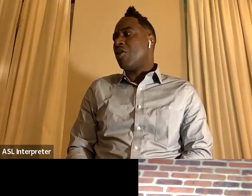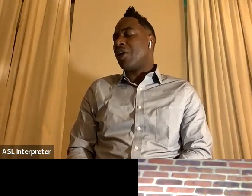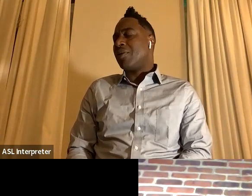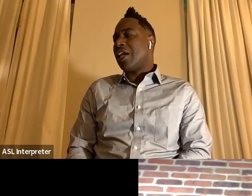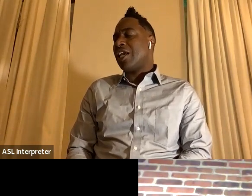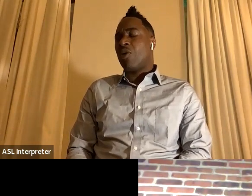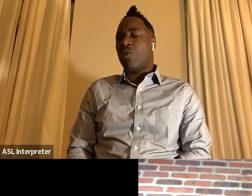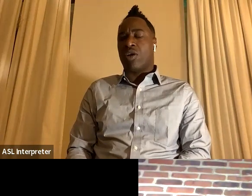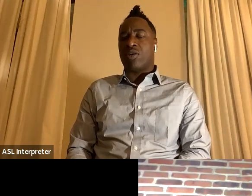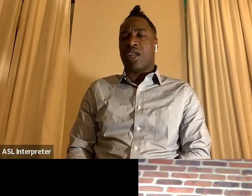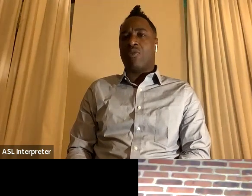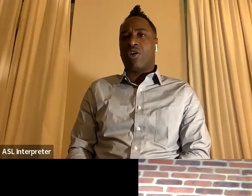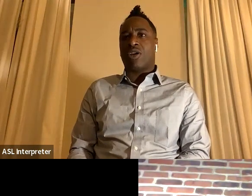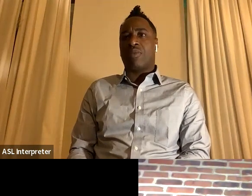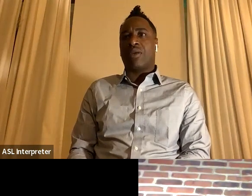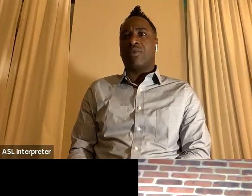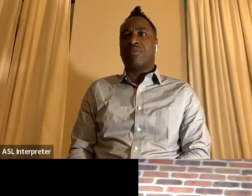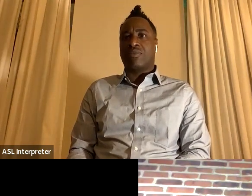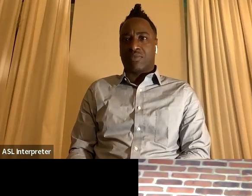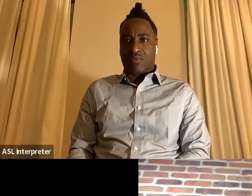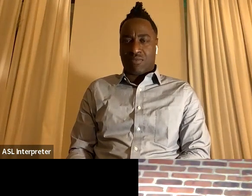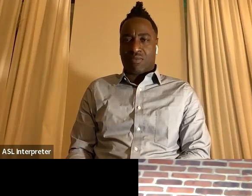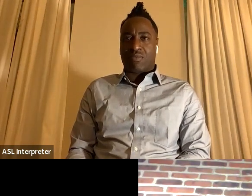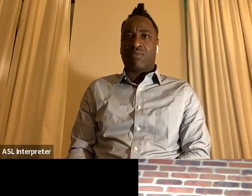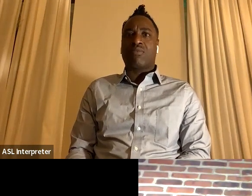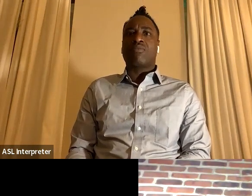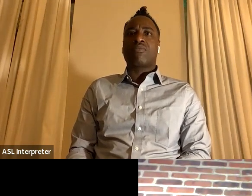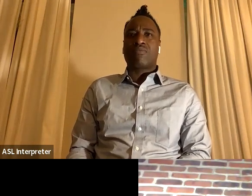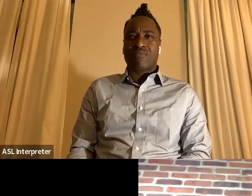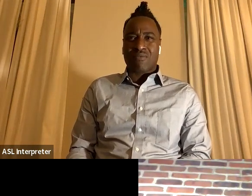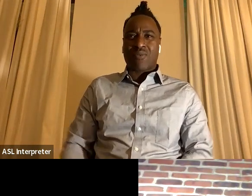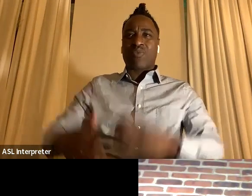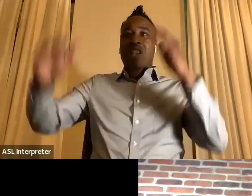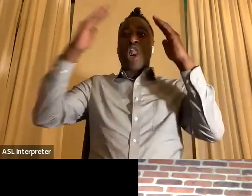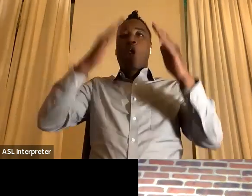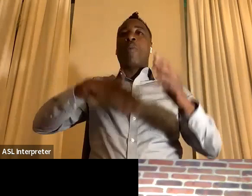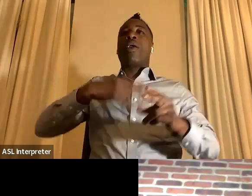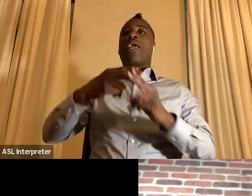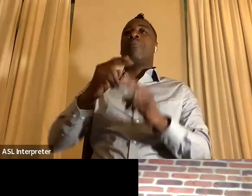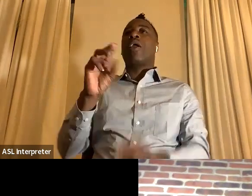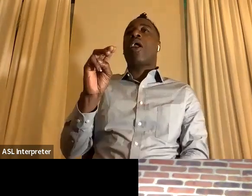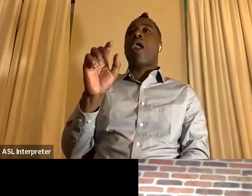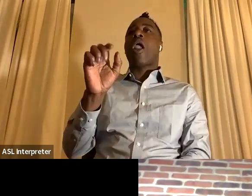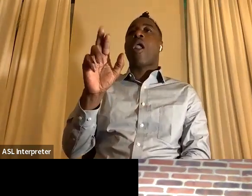Okay. And then if you'd like, sir. Hello, my name is Maurice Scarlett III.